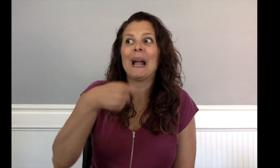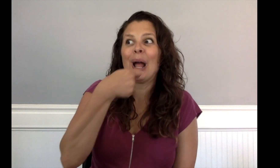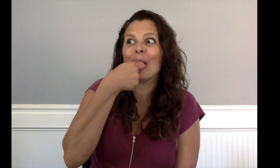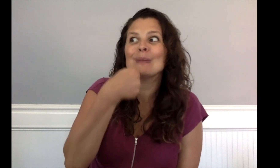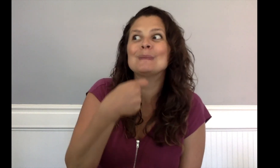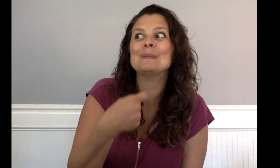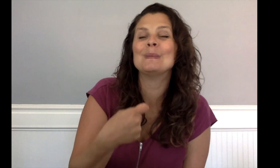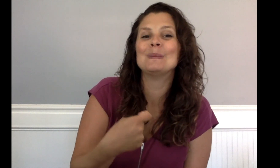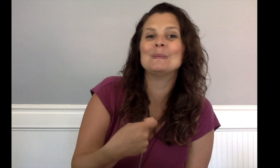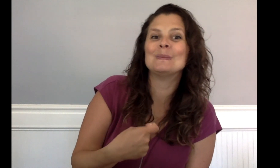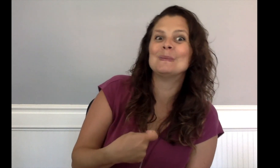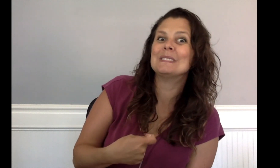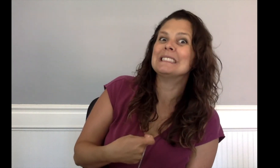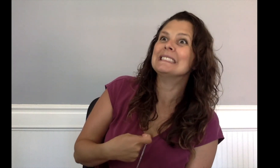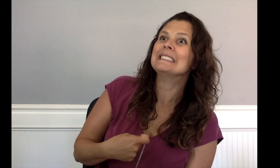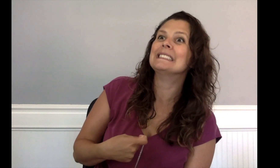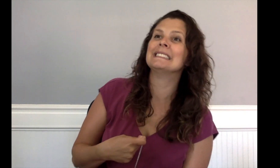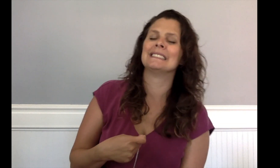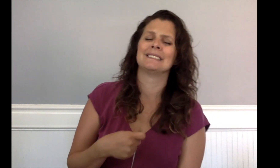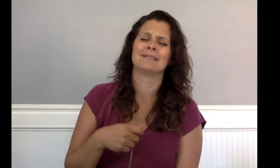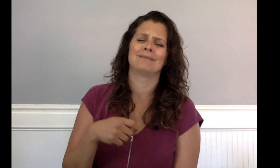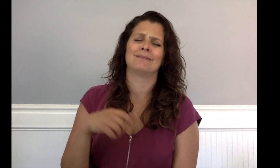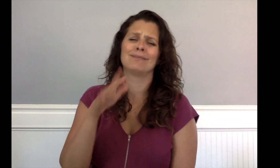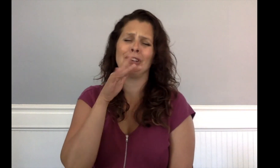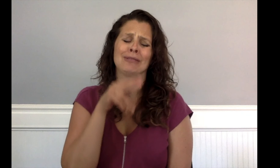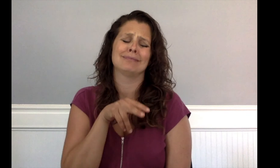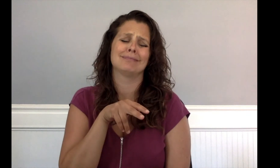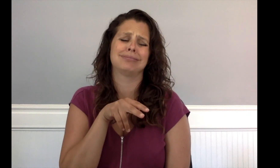Charlie ate another tiny bite of brown-green mush.